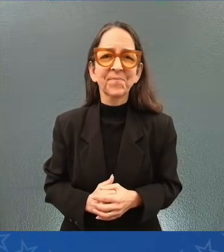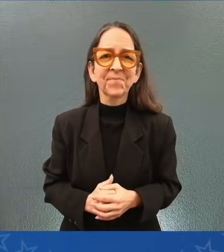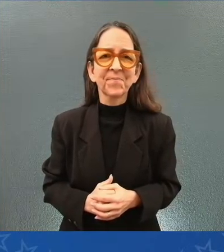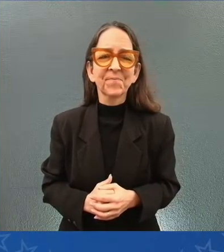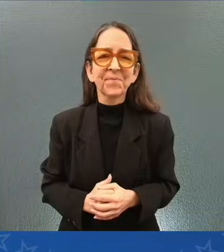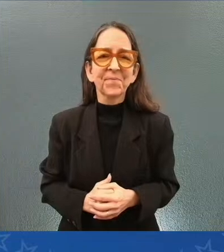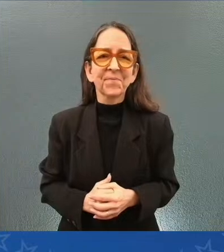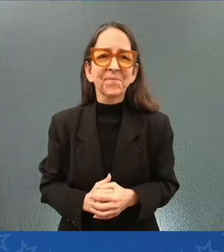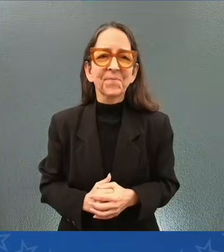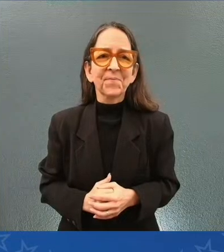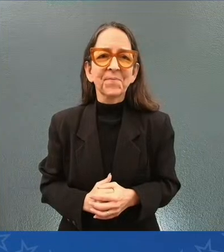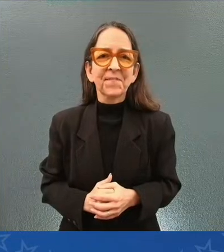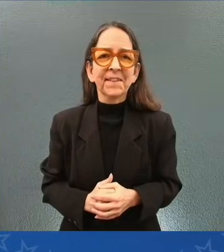Anna Wintour.